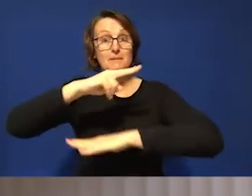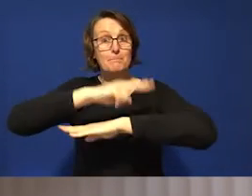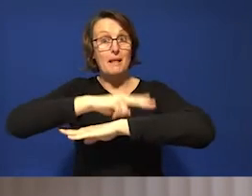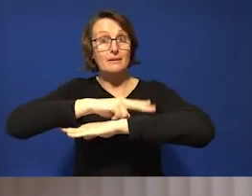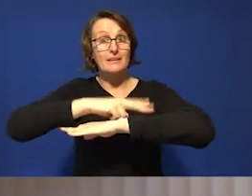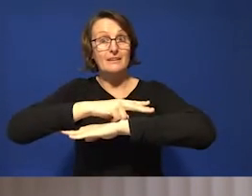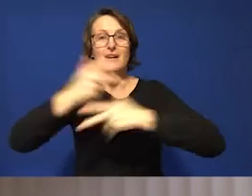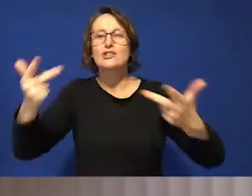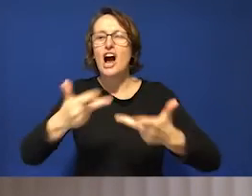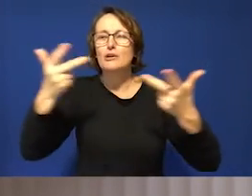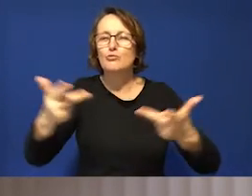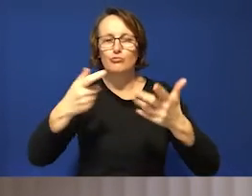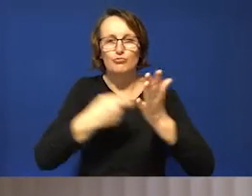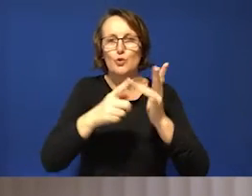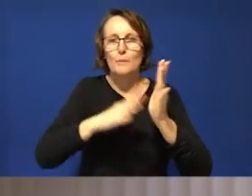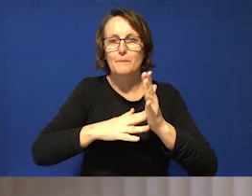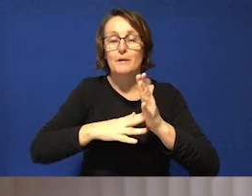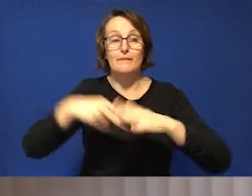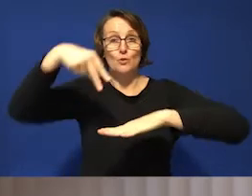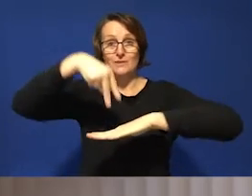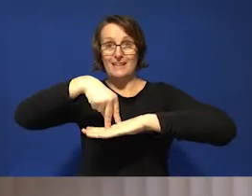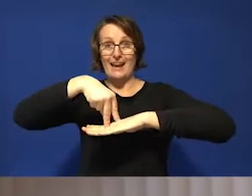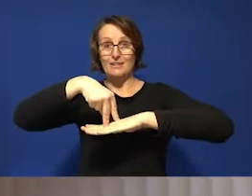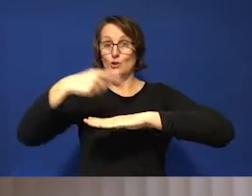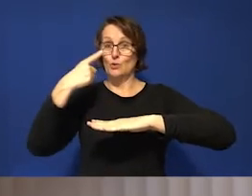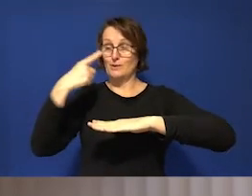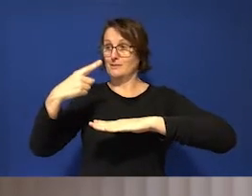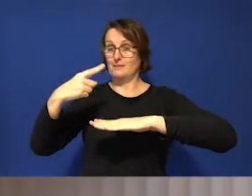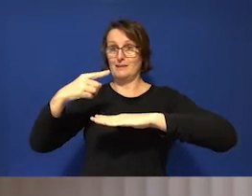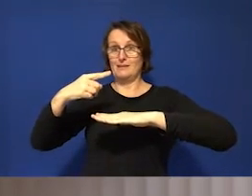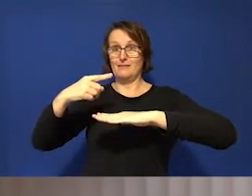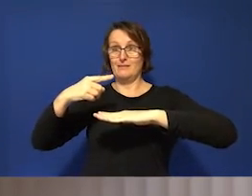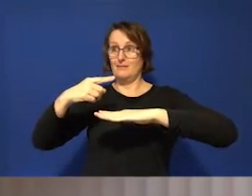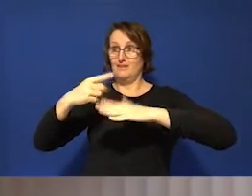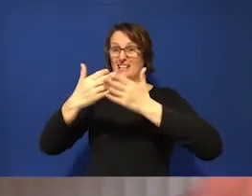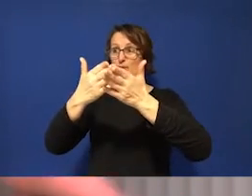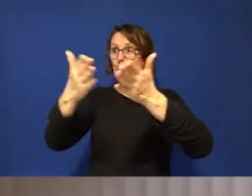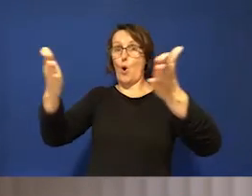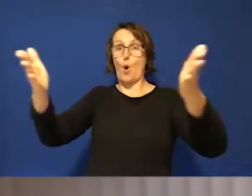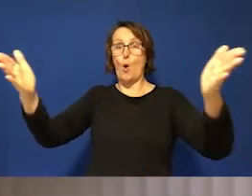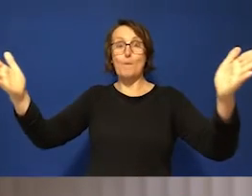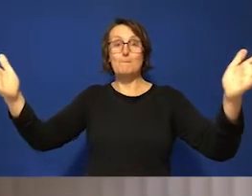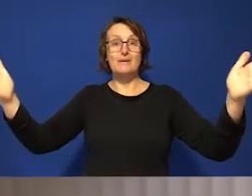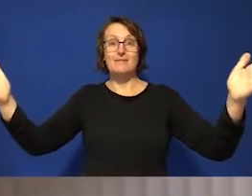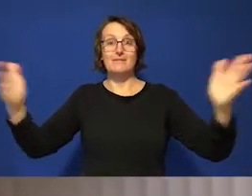just outside of the members' dining room, the roof has to same level of that and that's opened up the Paulista.